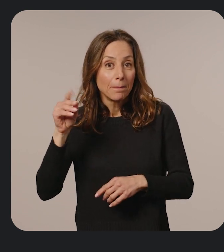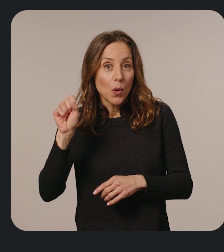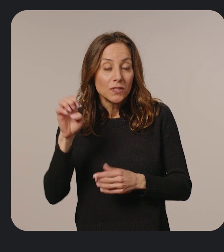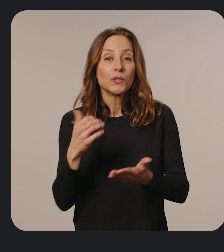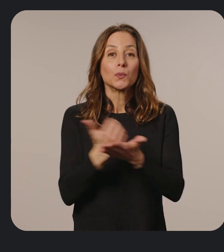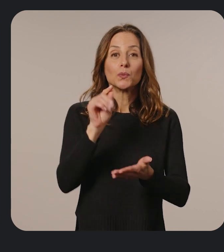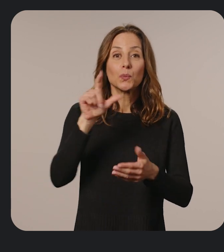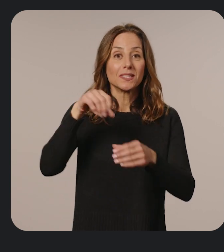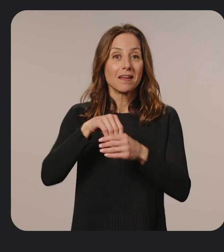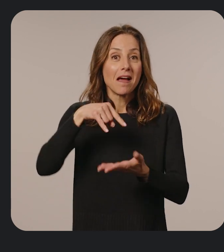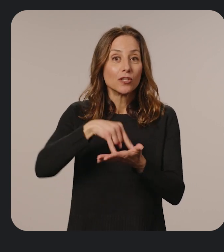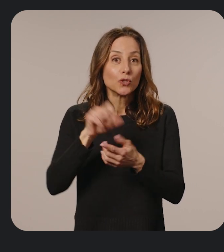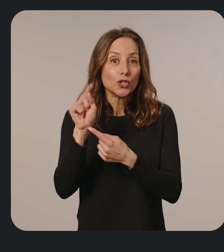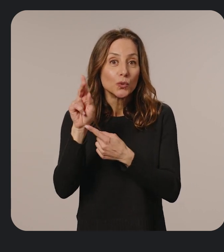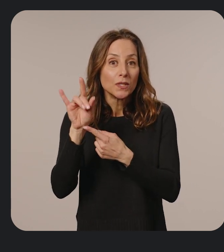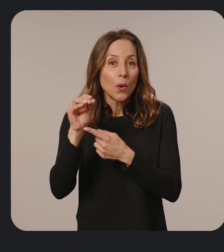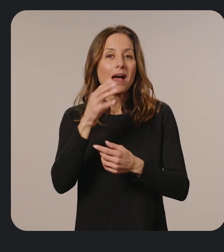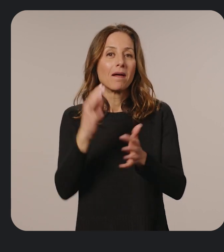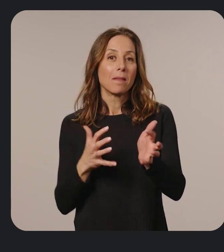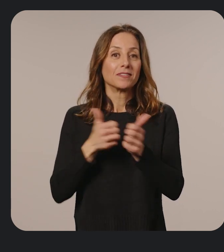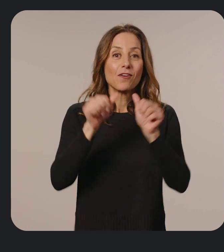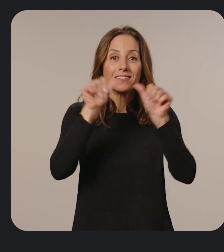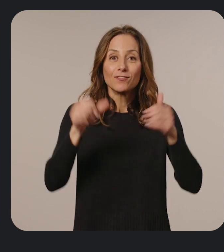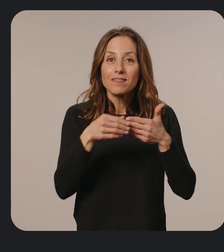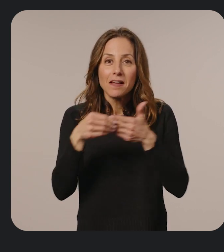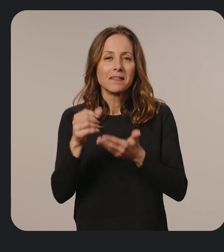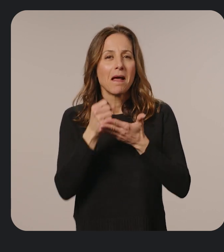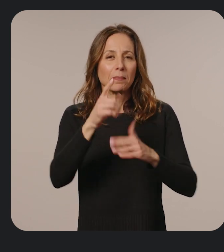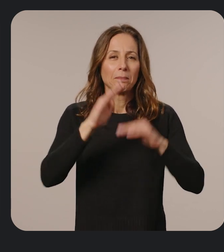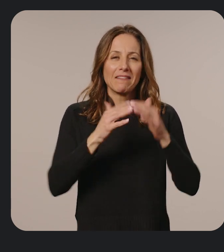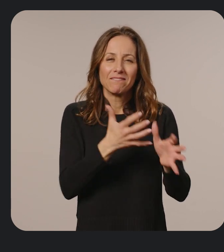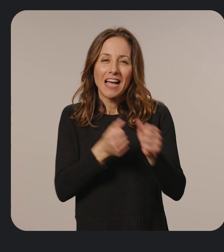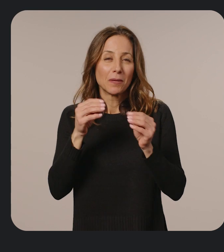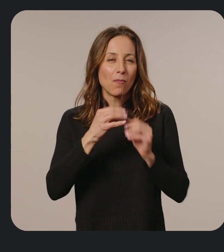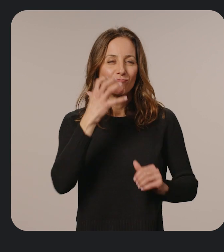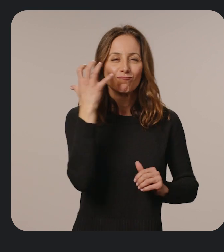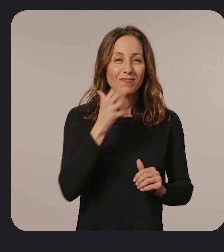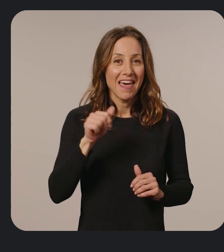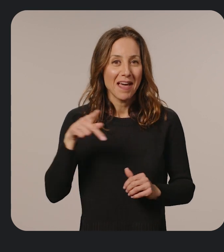new tools in Android Studio, and updated architecture guidances, helping you build faster and more awesome apps.